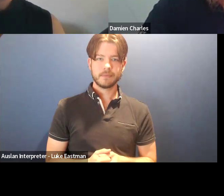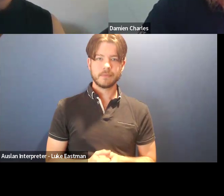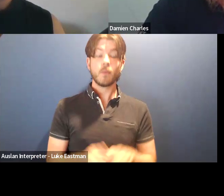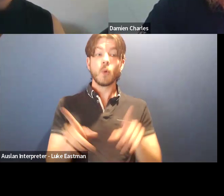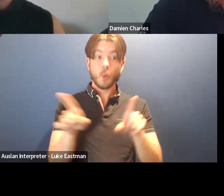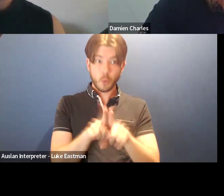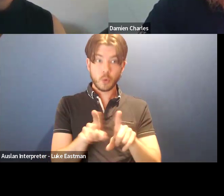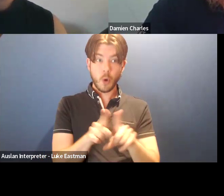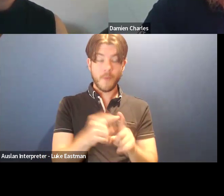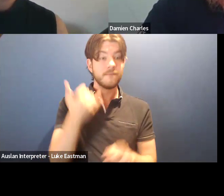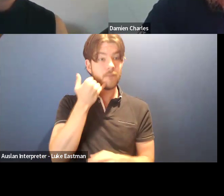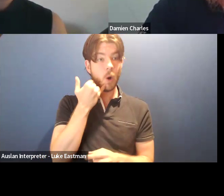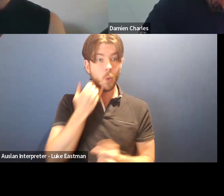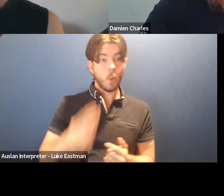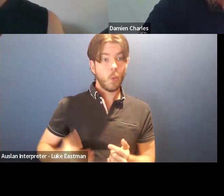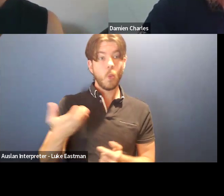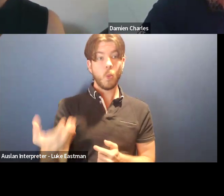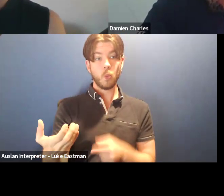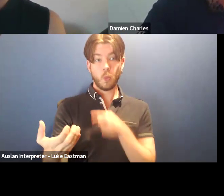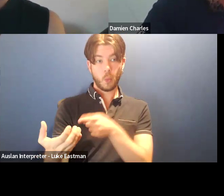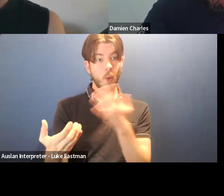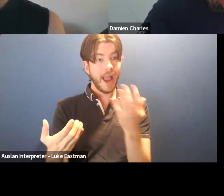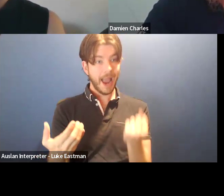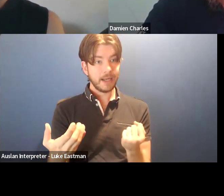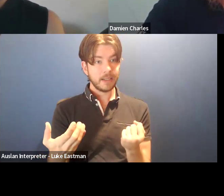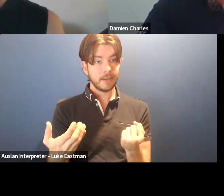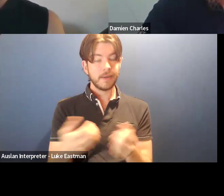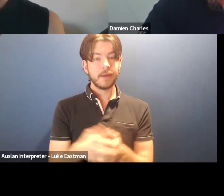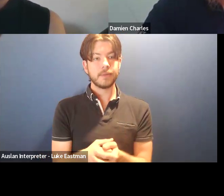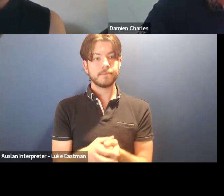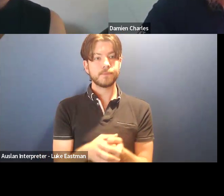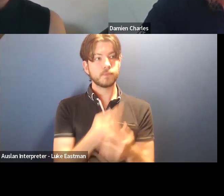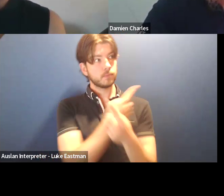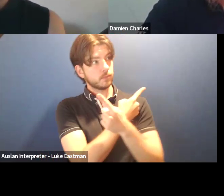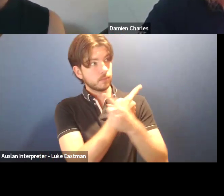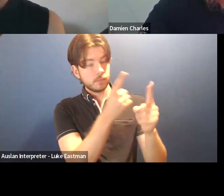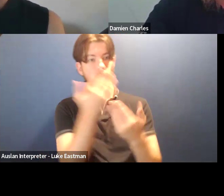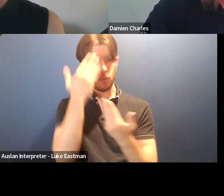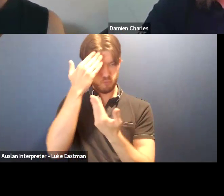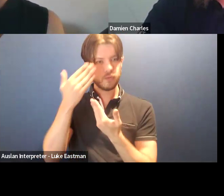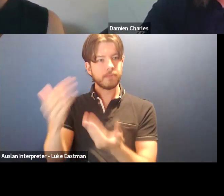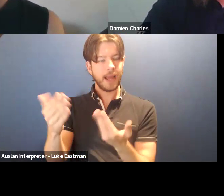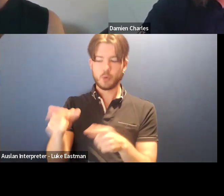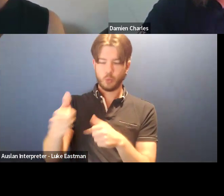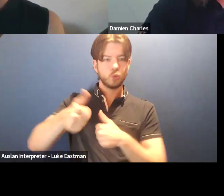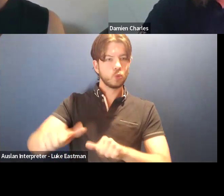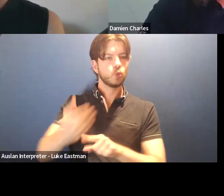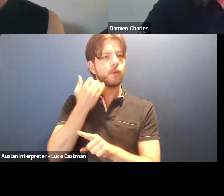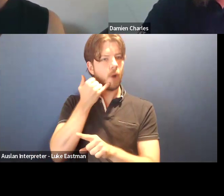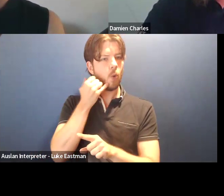our phones and we were given the respect that we would use them wisely,